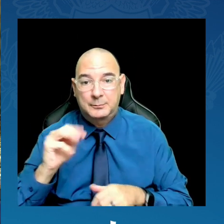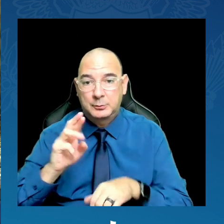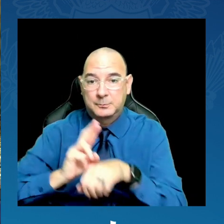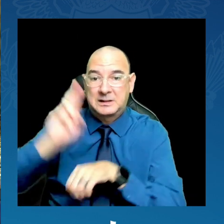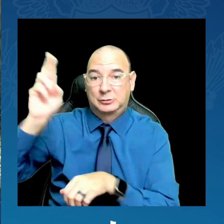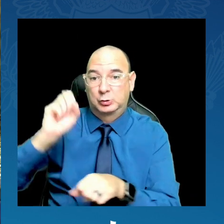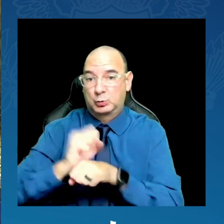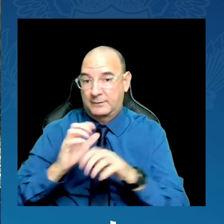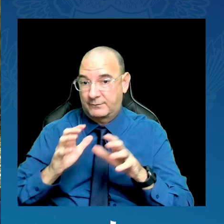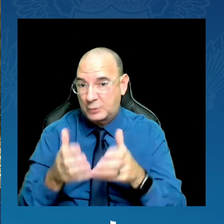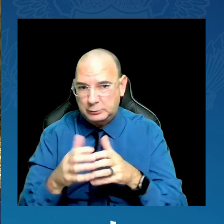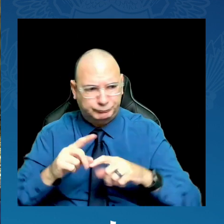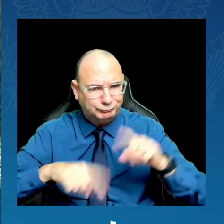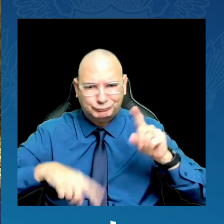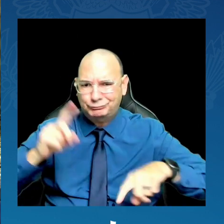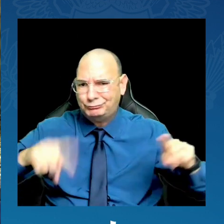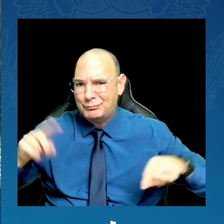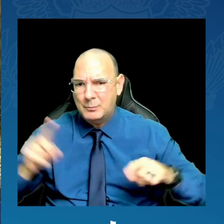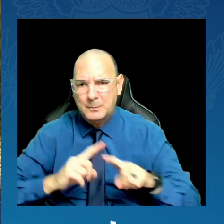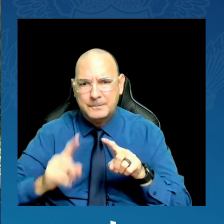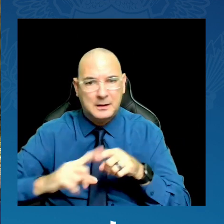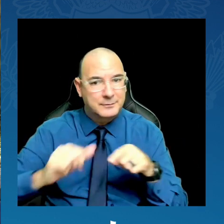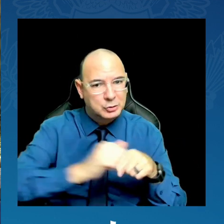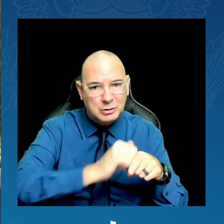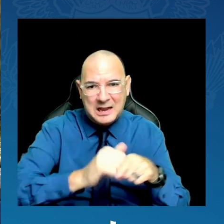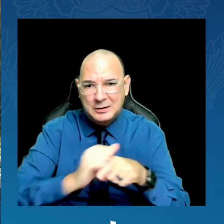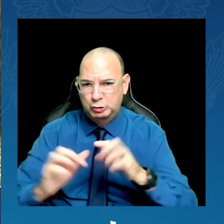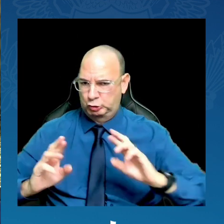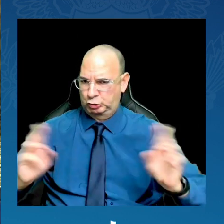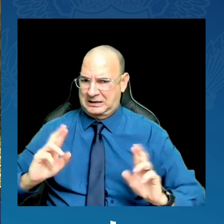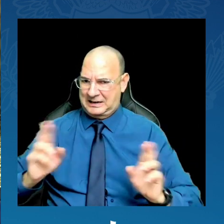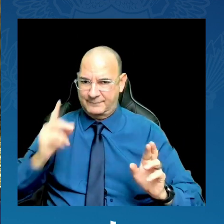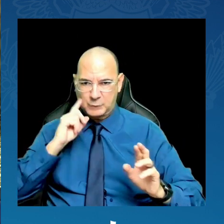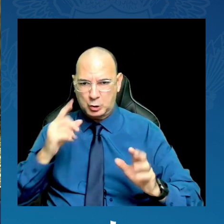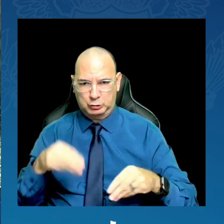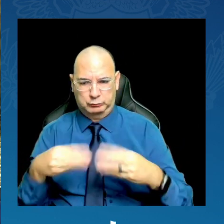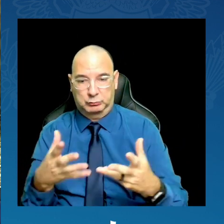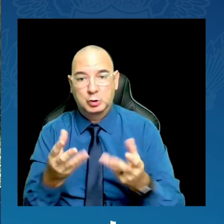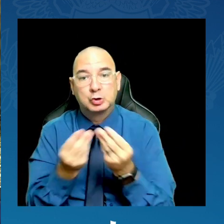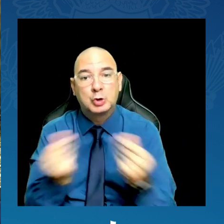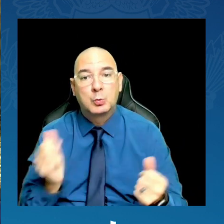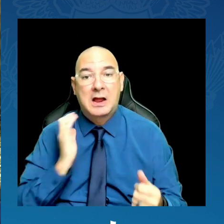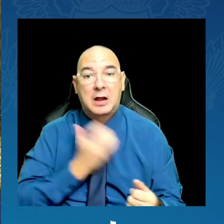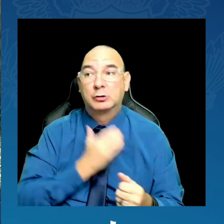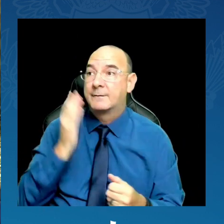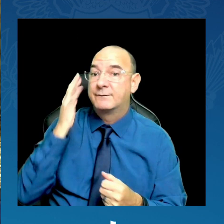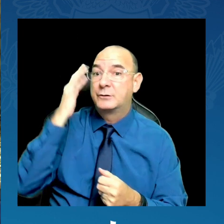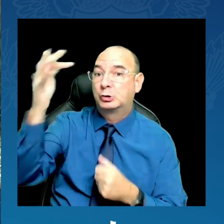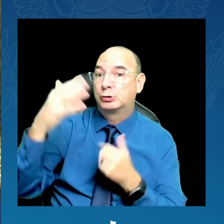and one that's ready to provide solutions for our future, for the challenges not just of today and of tomorrow.